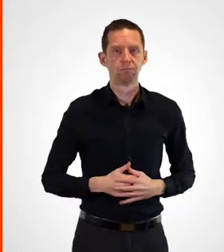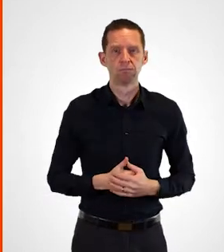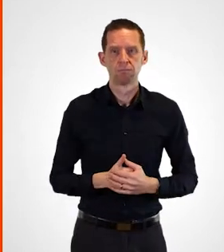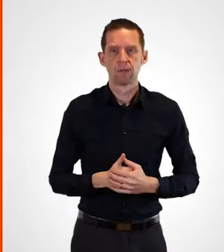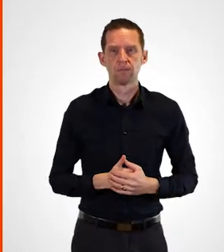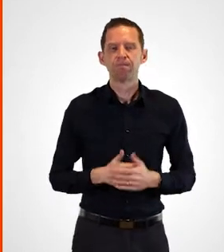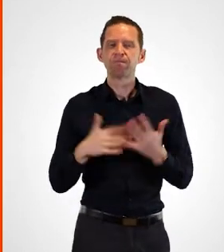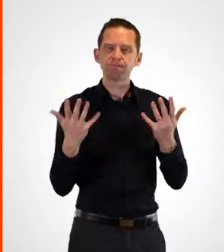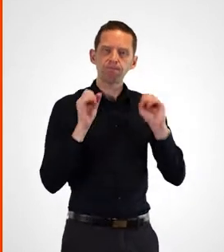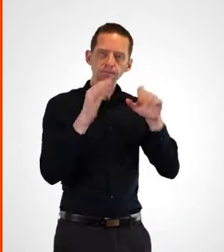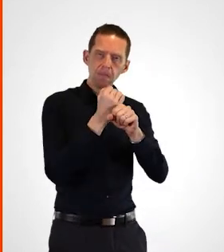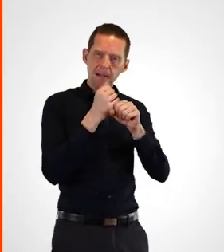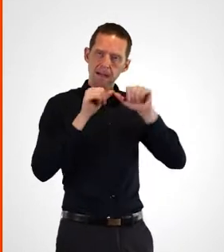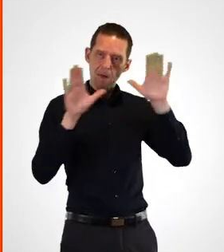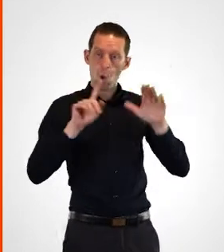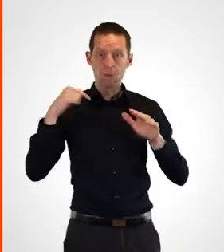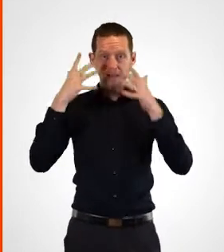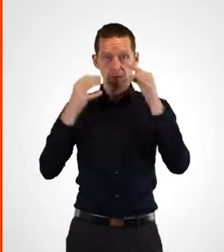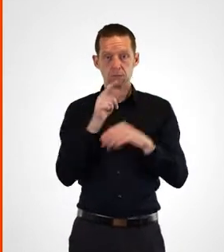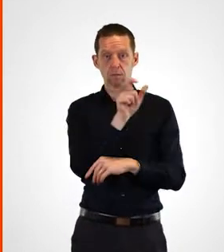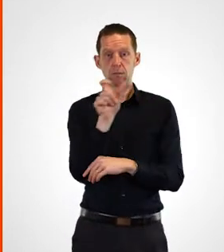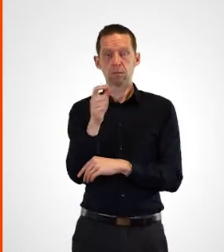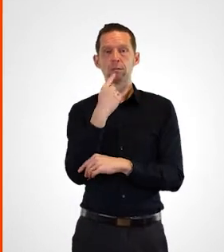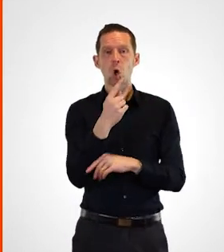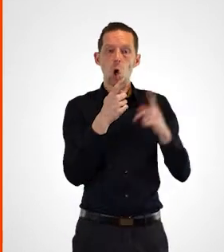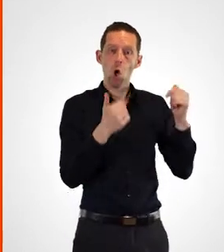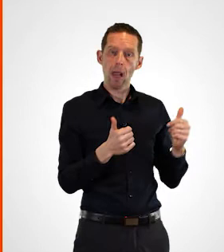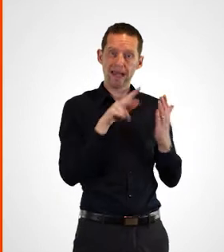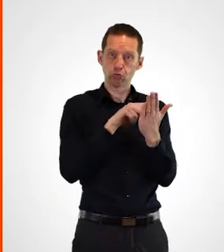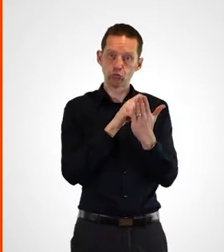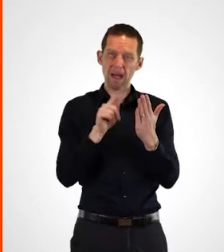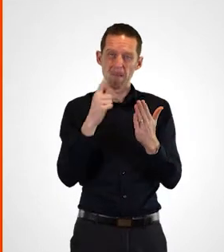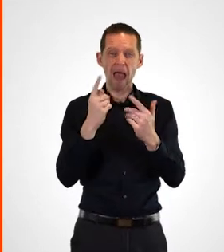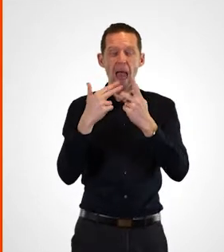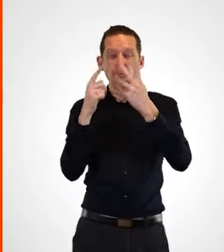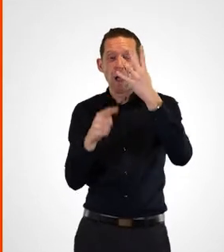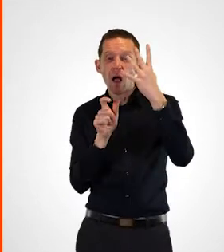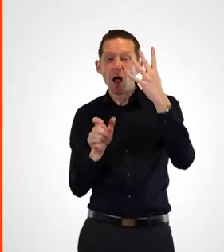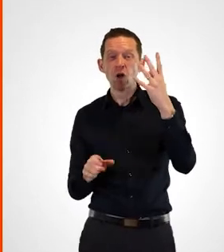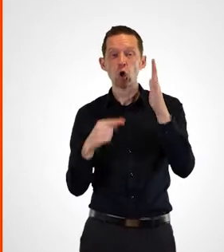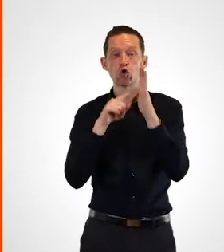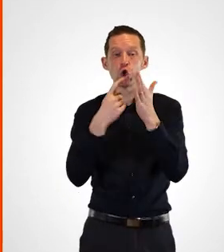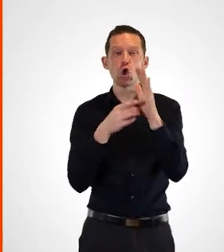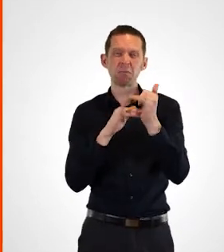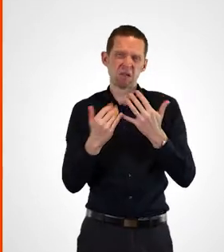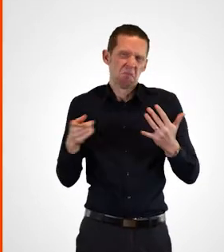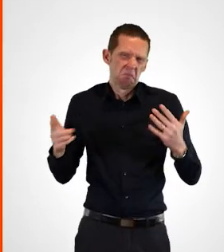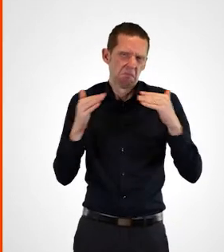And just for clarification, we've chosen to use the term early literacy, but really any of those other terms are equally appropriate.